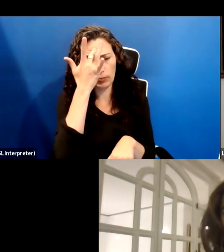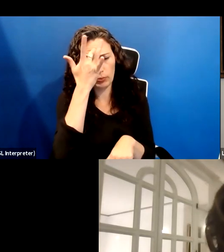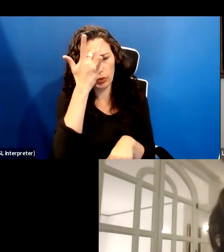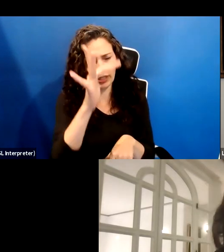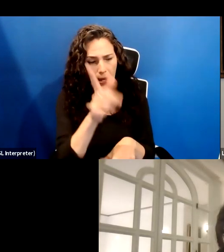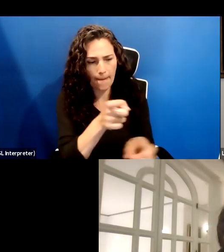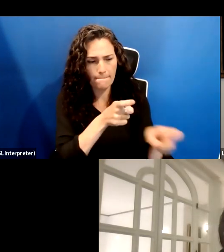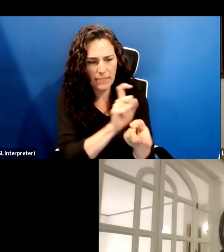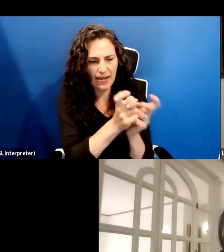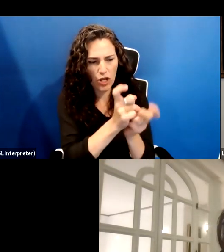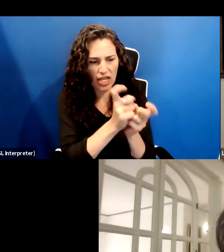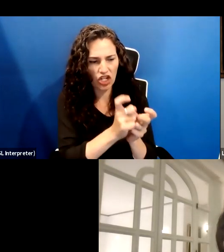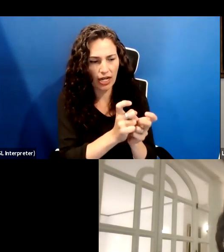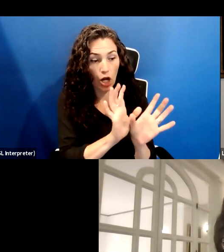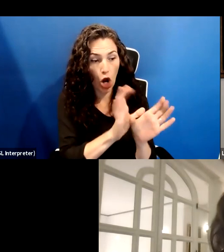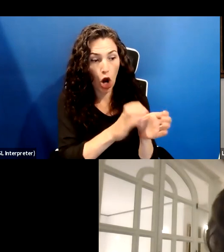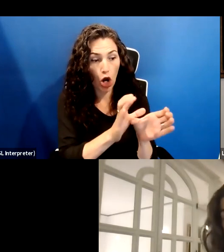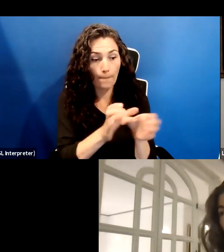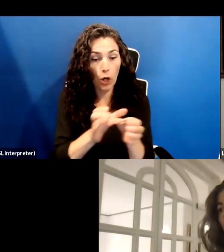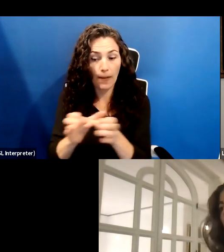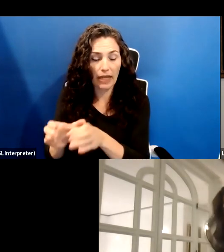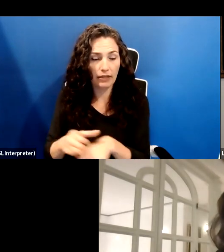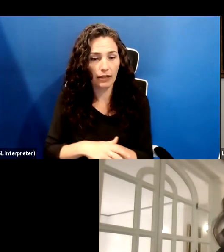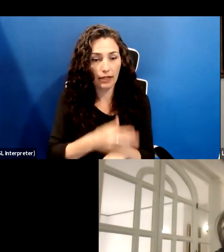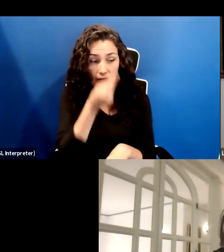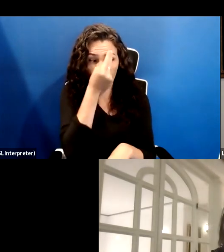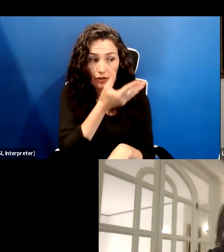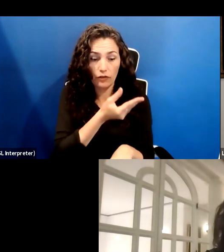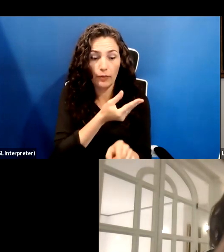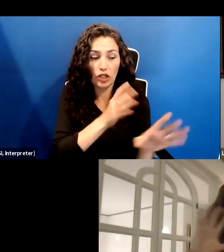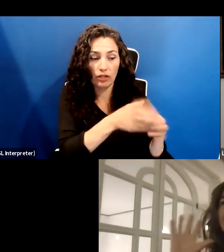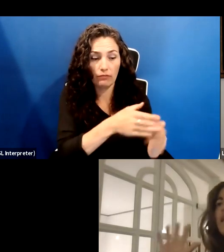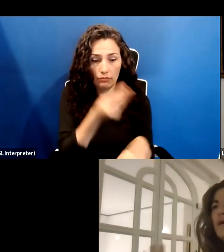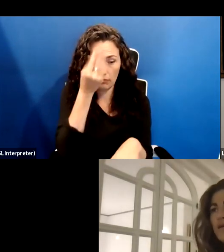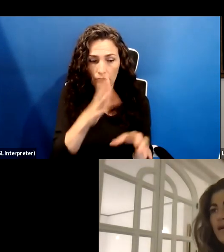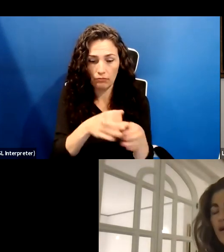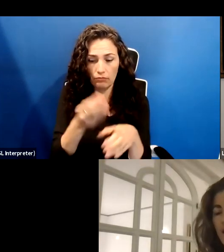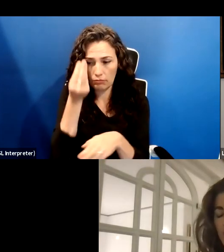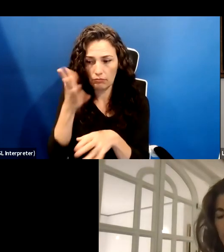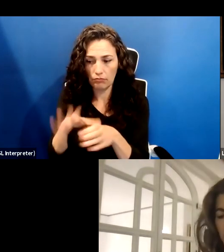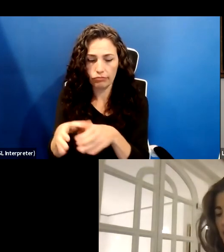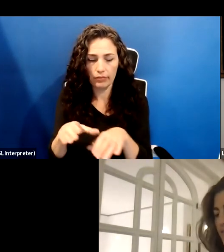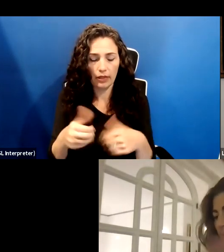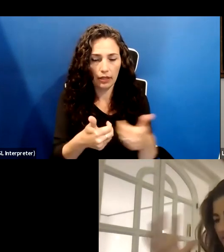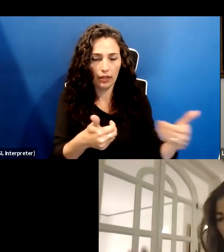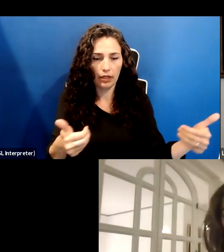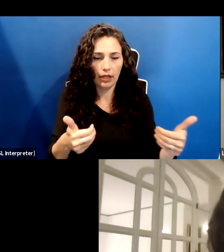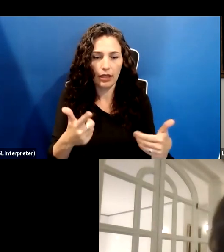so that you would watch, you know, there were a number of things that came out in the media sex cult.